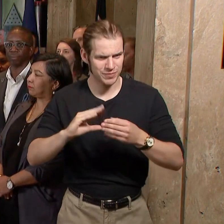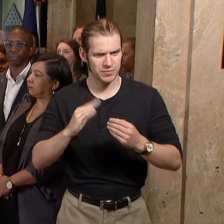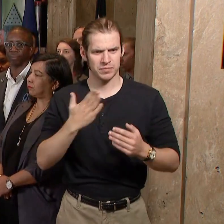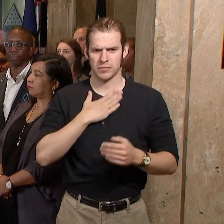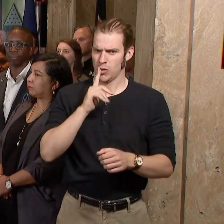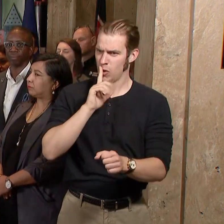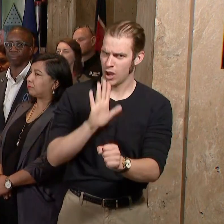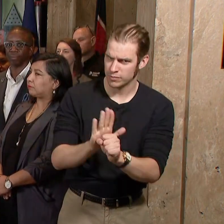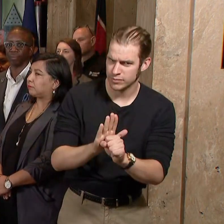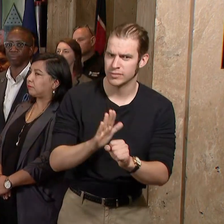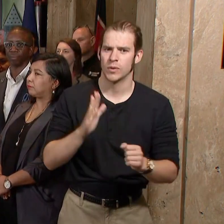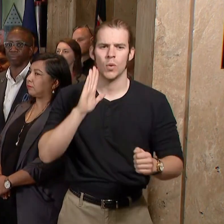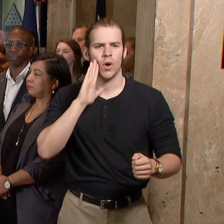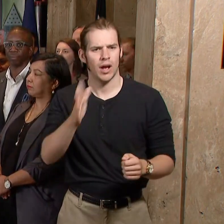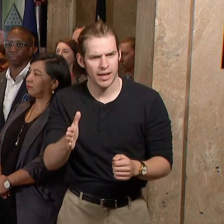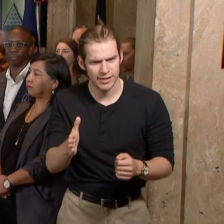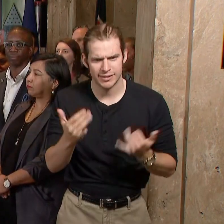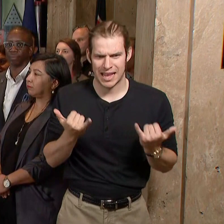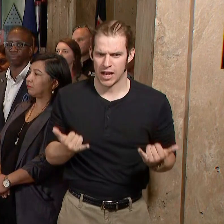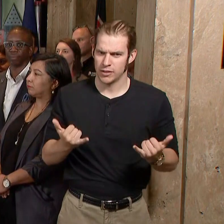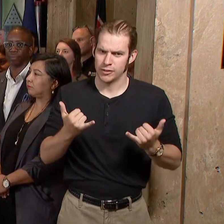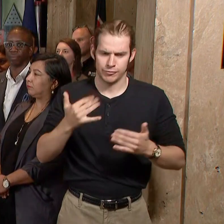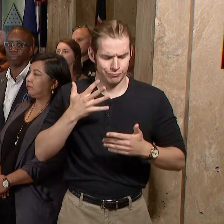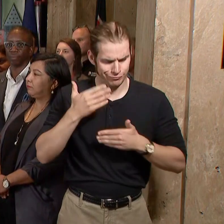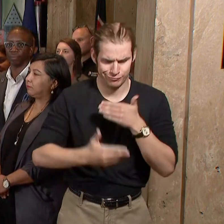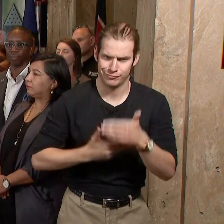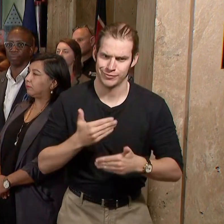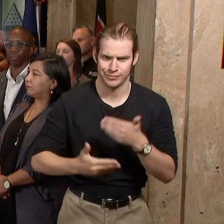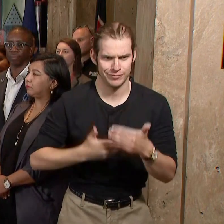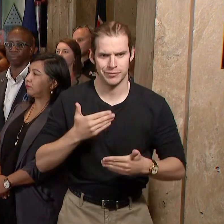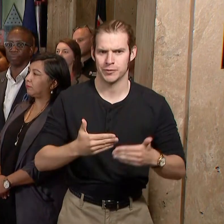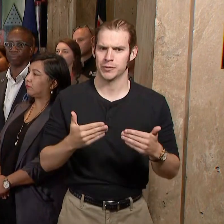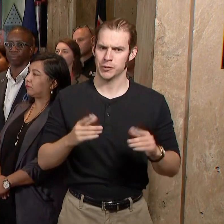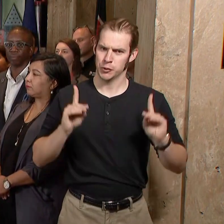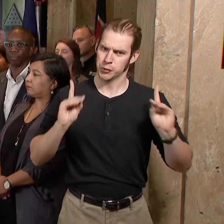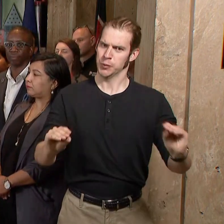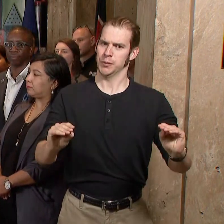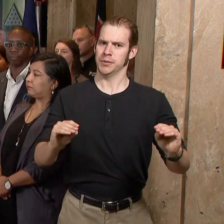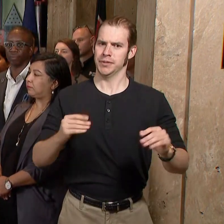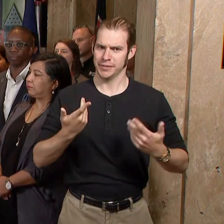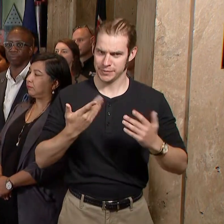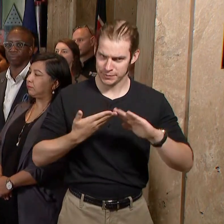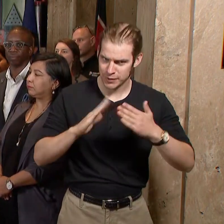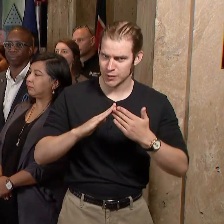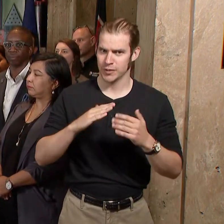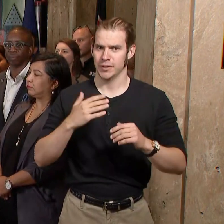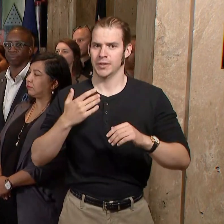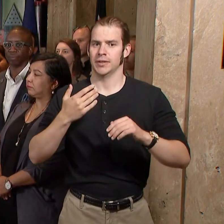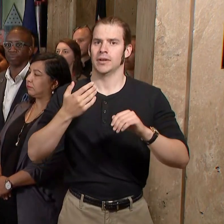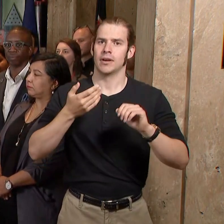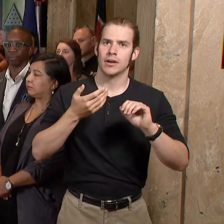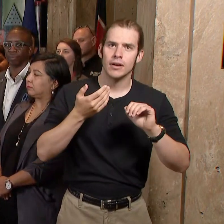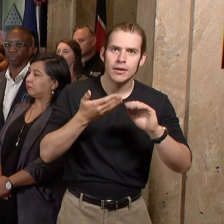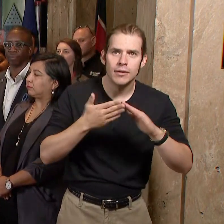community, the business community, our public leadership, the providers in the city, the faith community, and say we are all in this together.